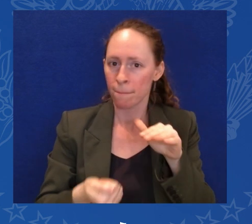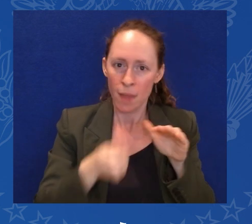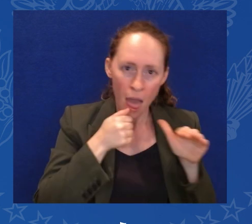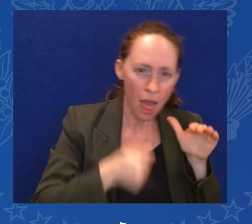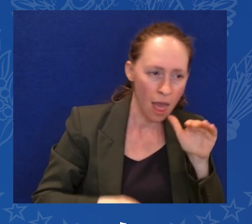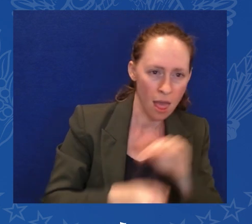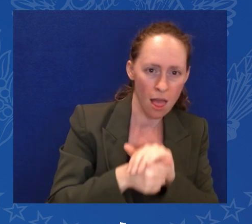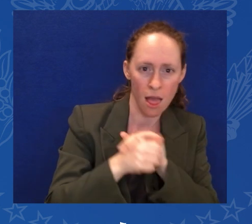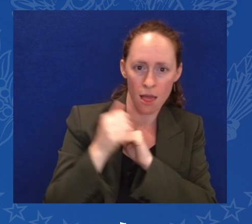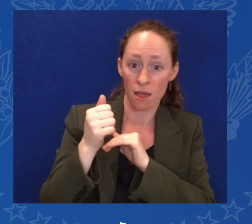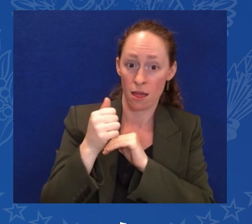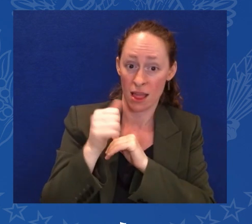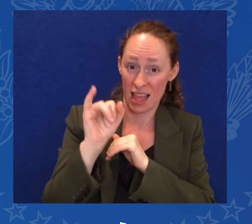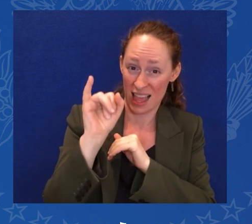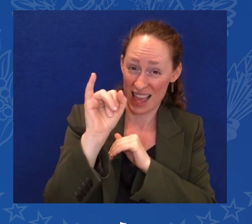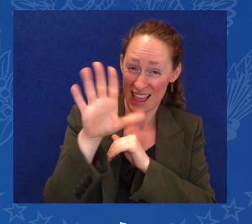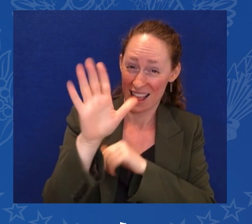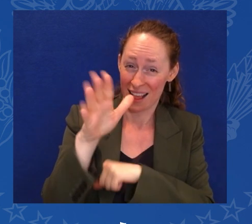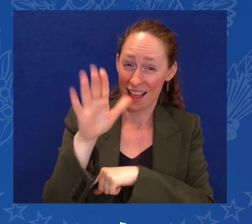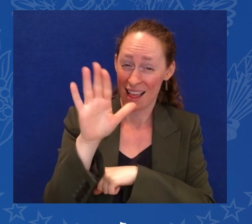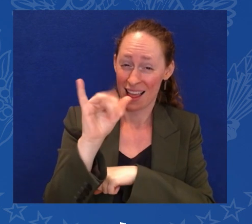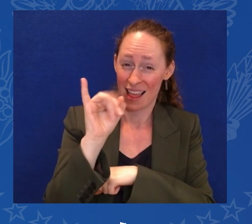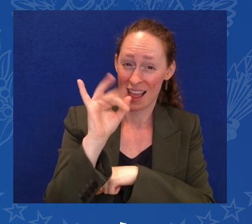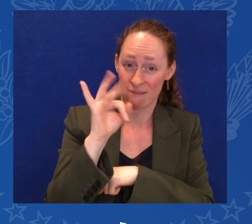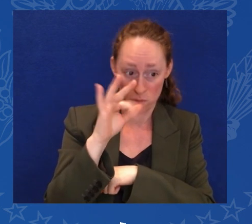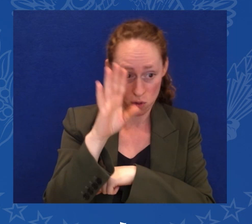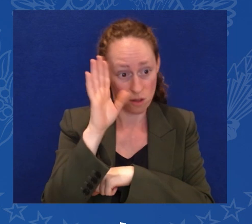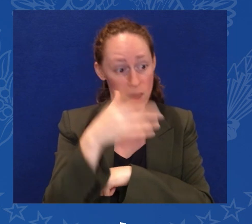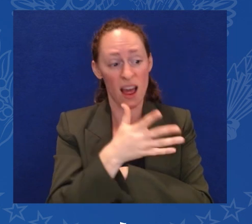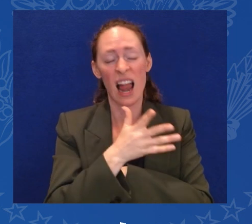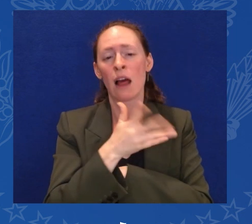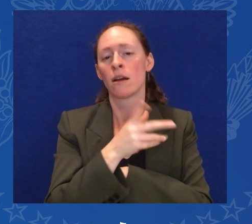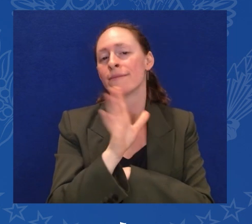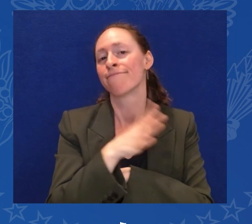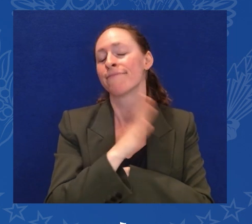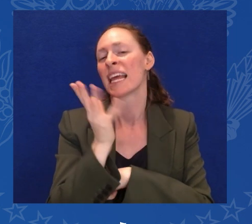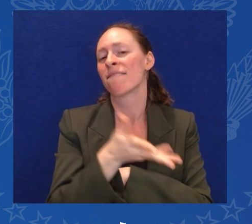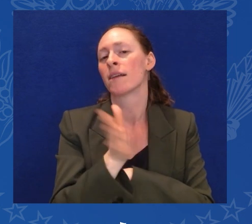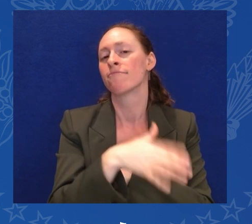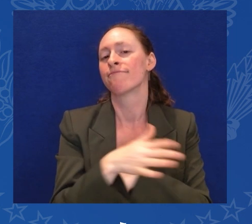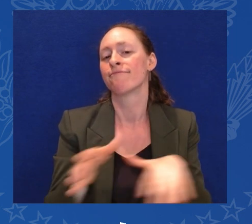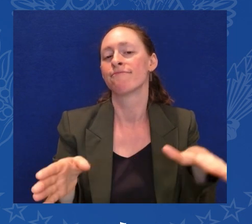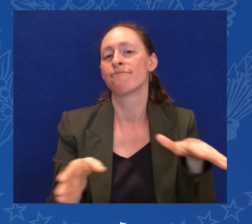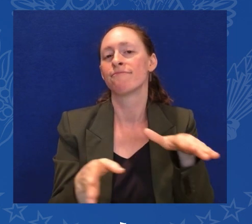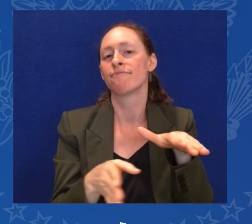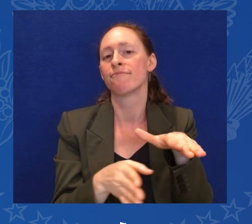And it's up to all of us to deal with that, up to all of us to stop it. Up to all of us.